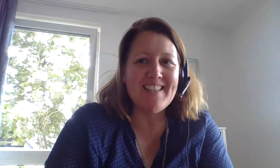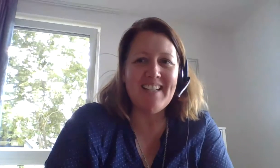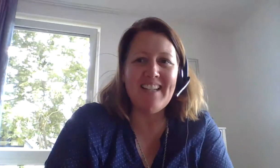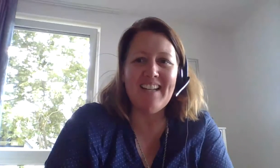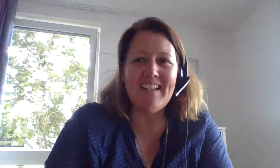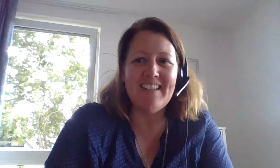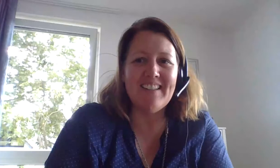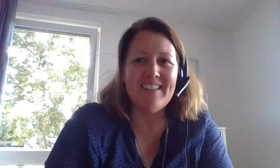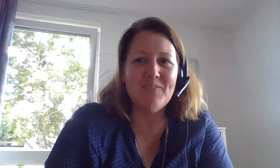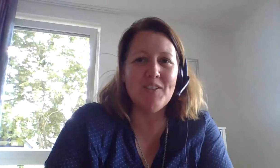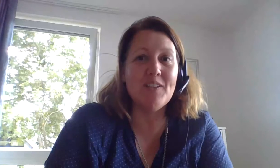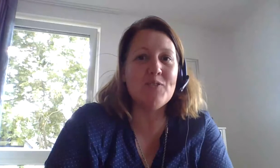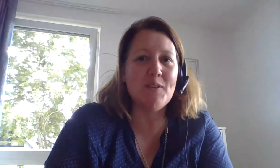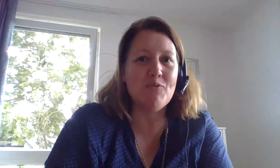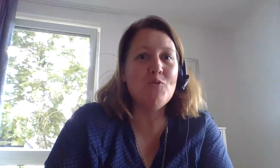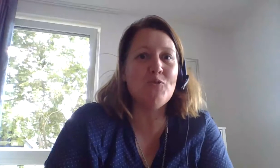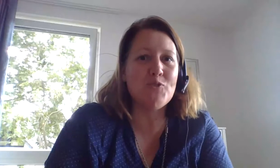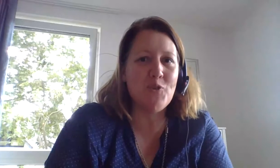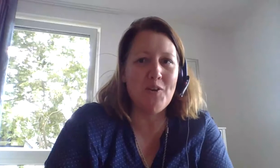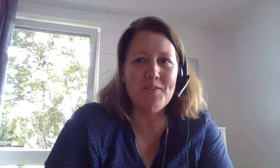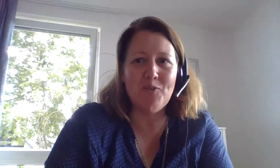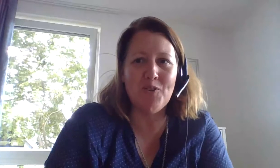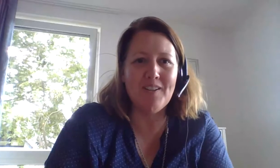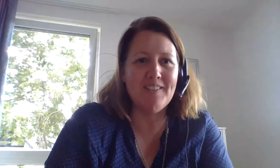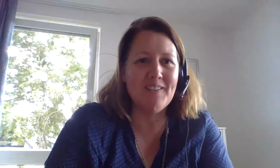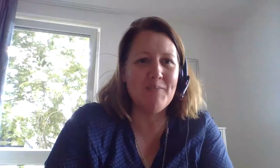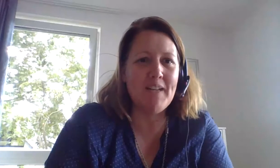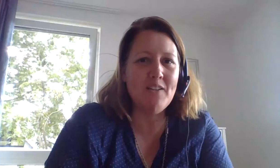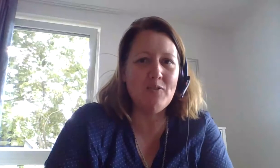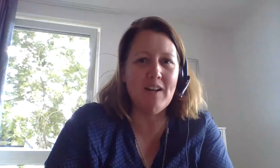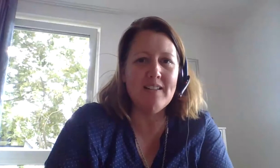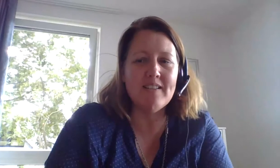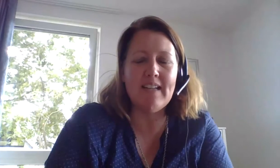I think, it will give some food for thought for many of us.